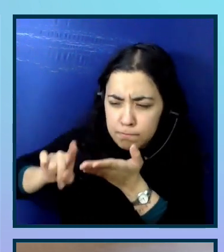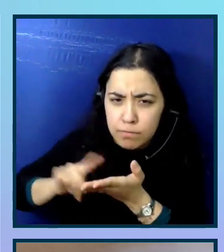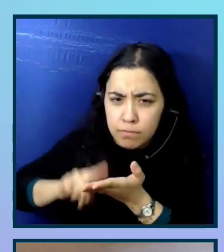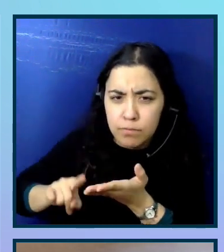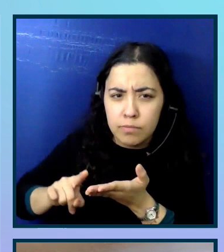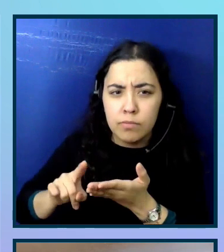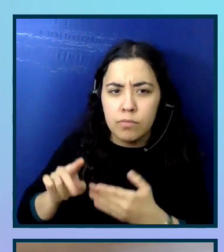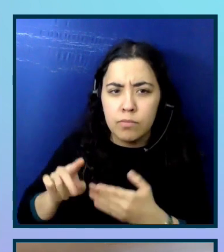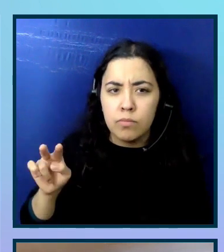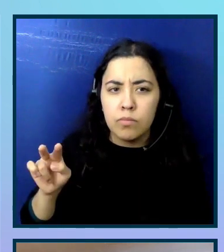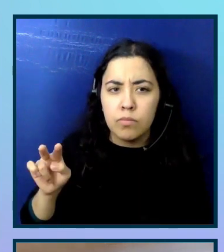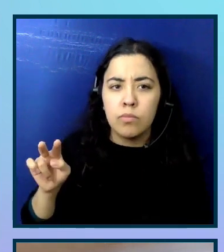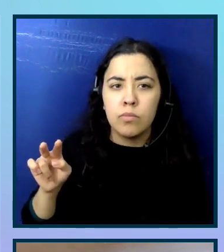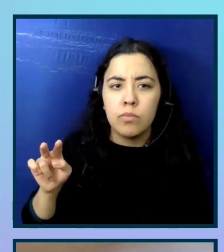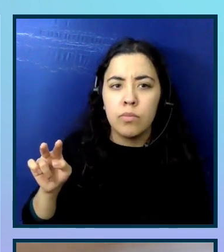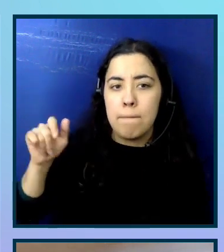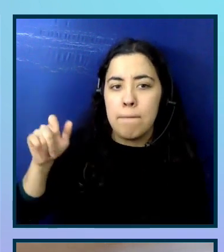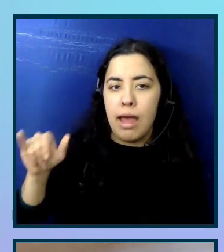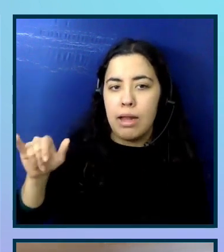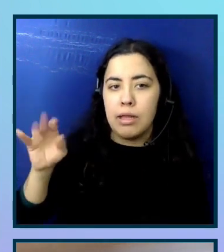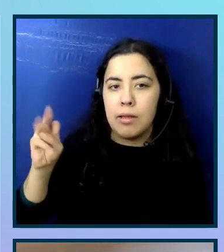She is considered to be the mother of Universal Design.